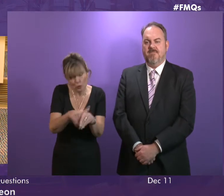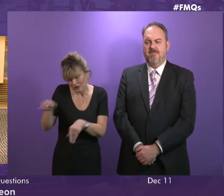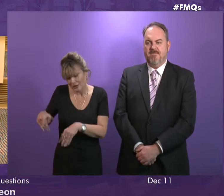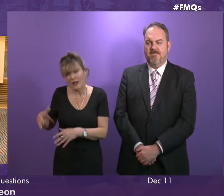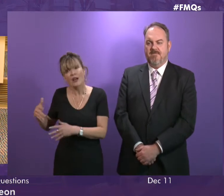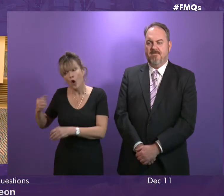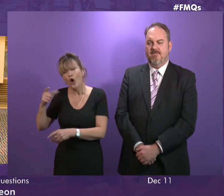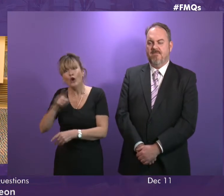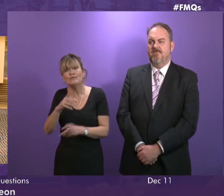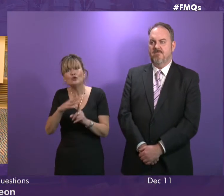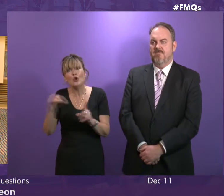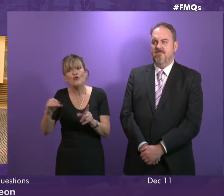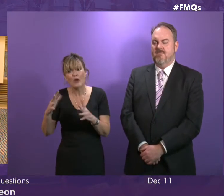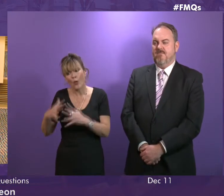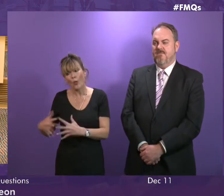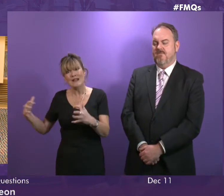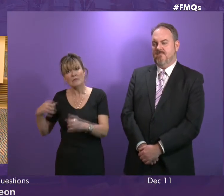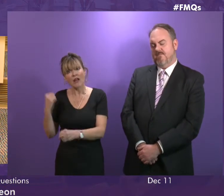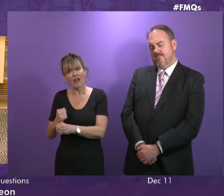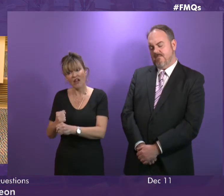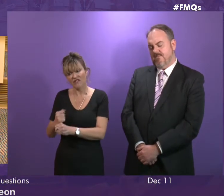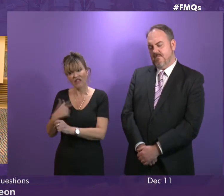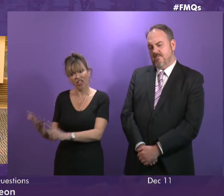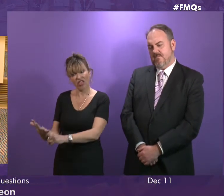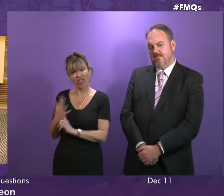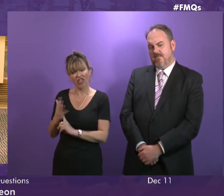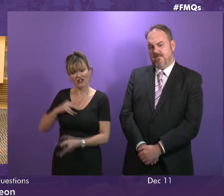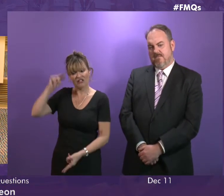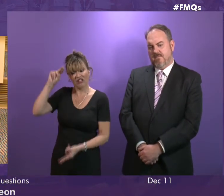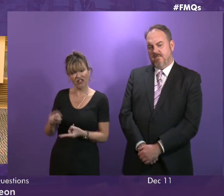Government has imposed on us. The Conservatives do not like hearing this, but I remind them